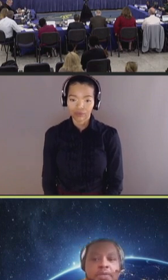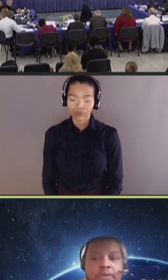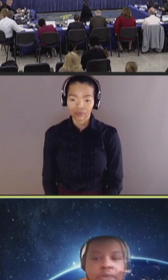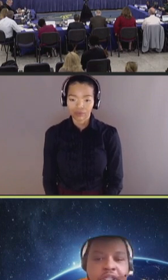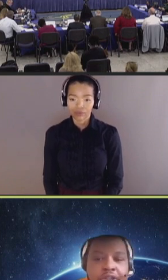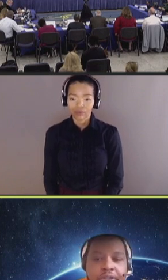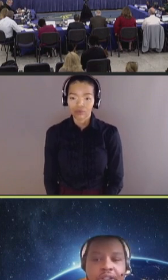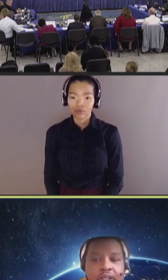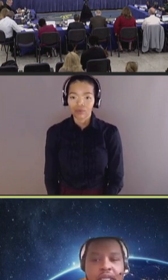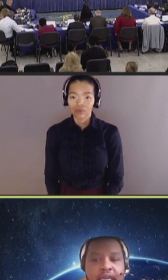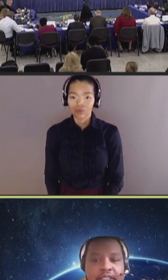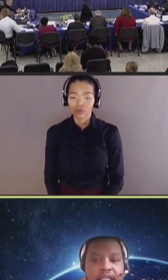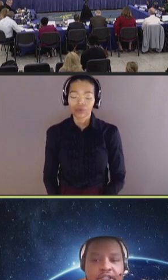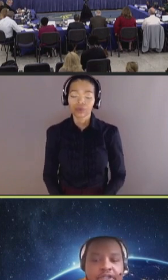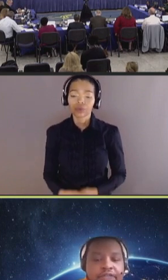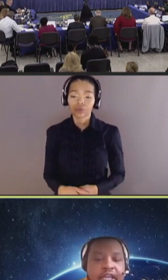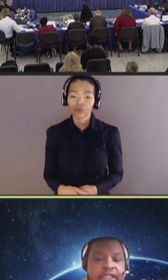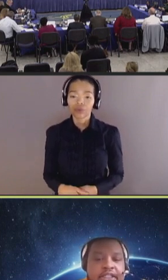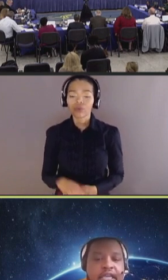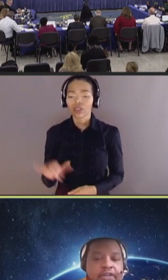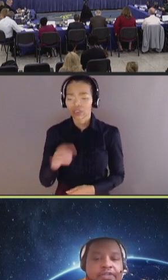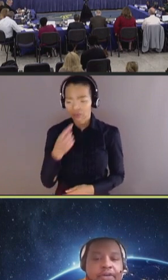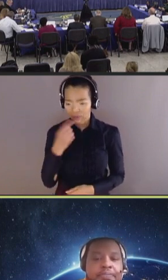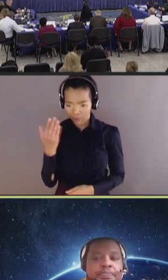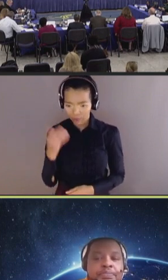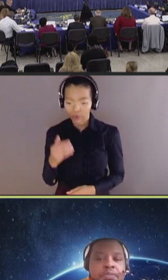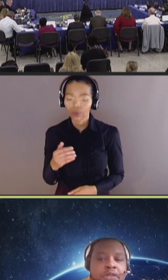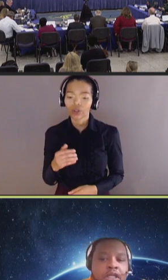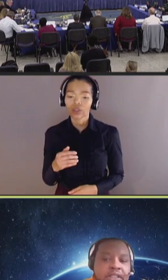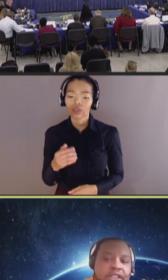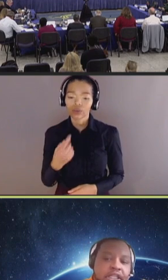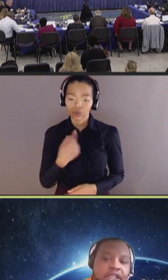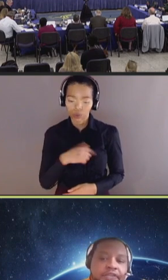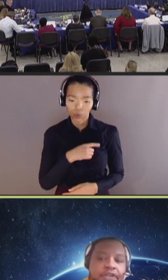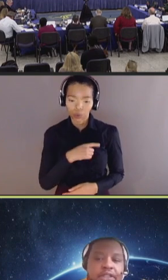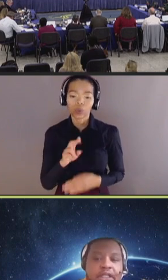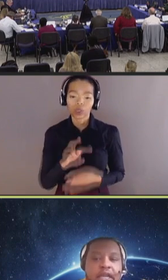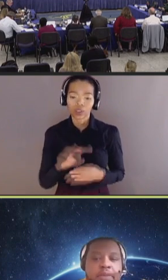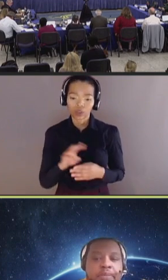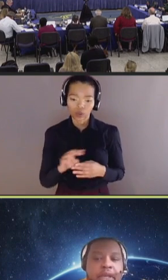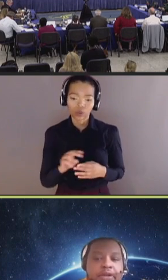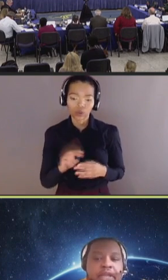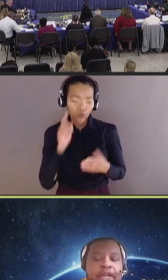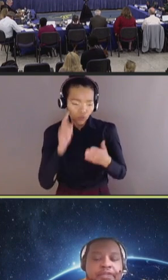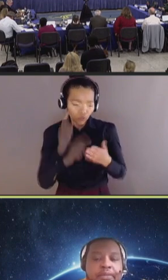So, we use, like I said, the surveillance data from the City of Houston. And we paired that